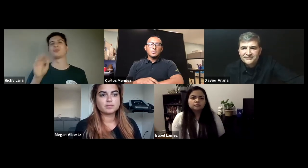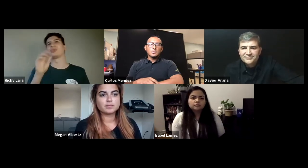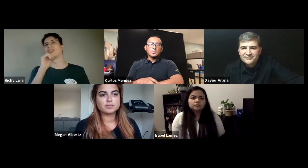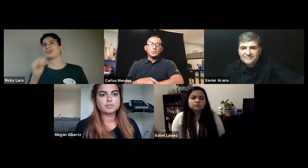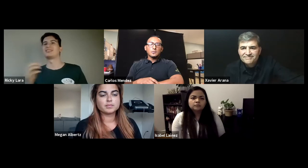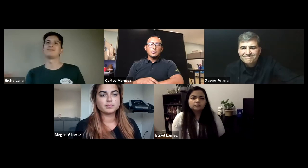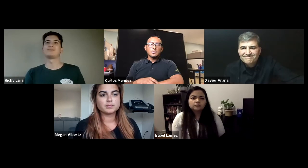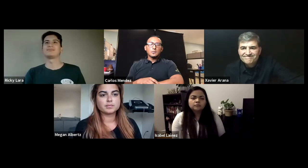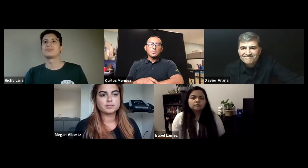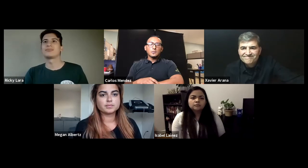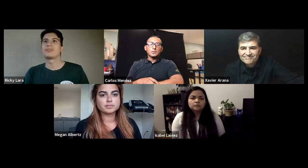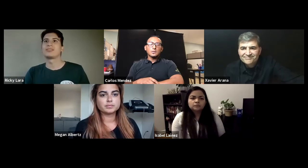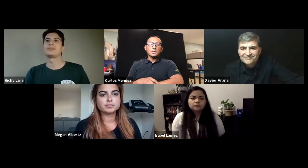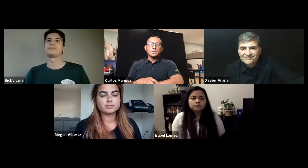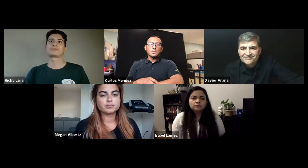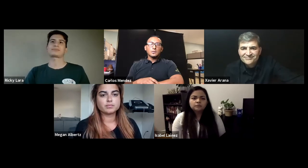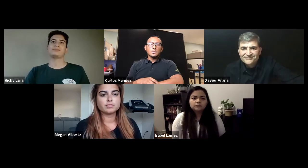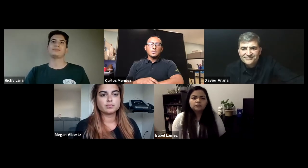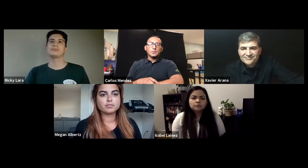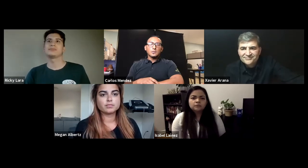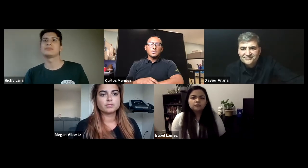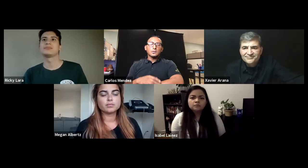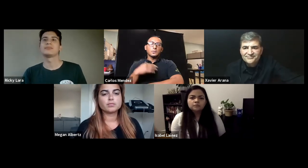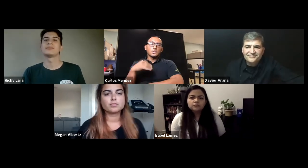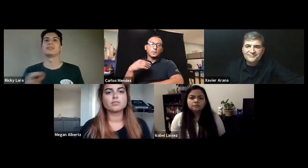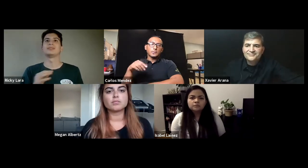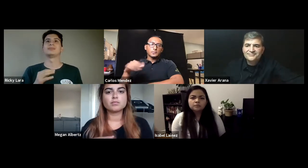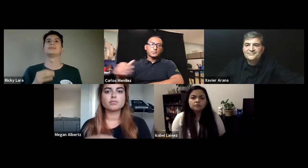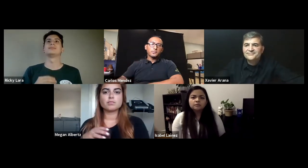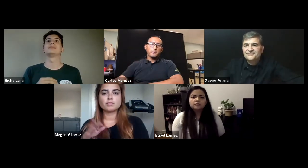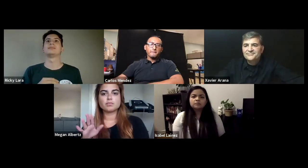Maybe that could be included in there. I'm not sure if that will...